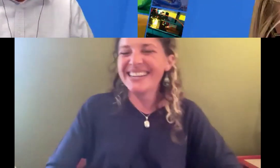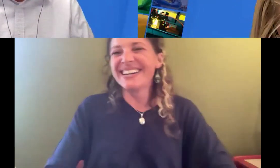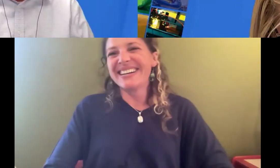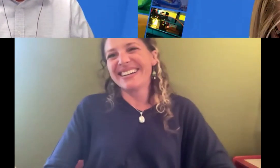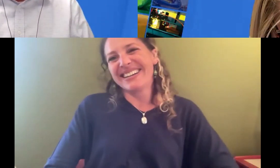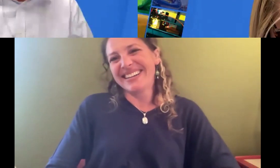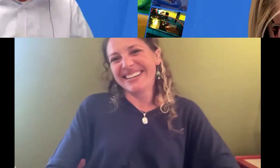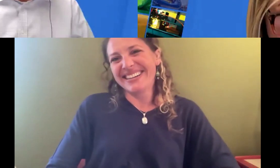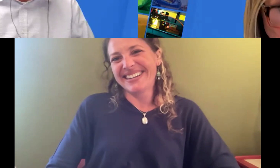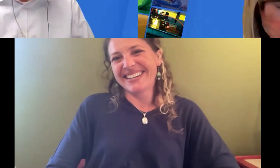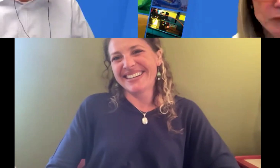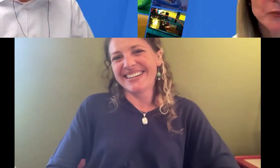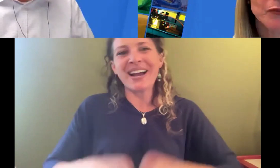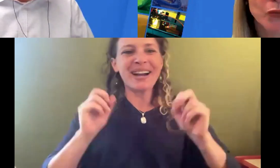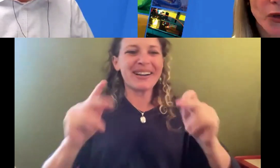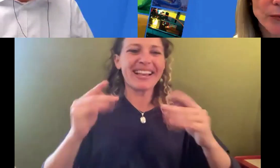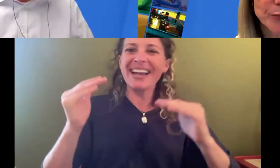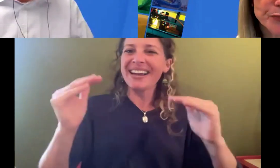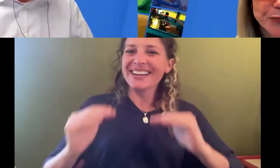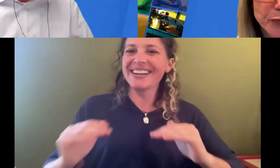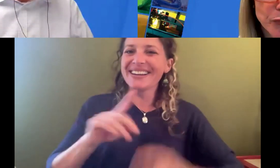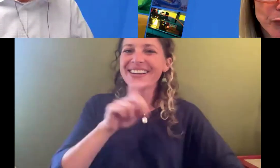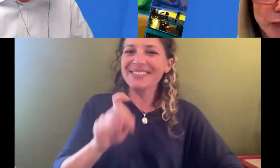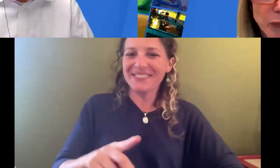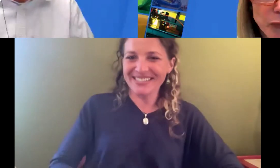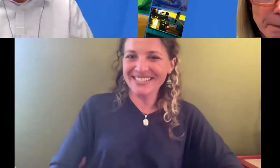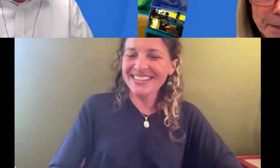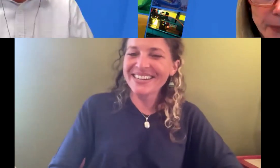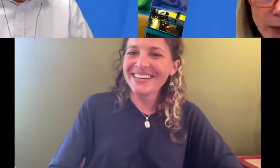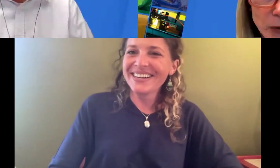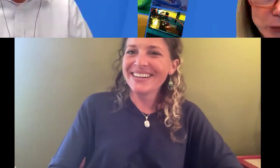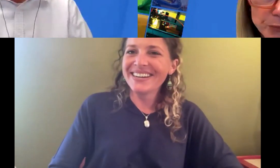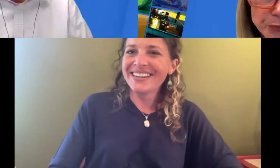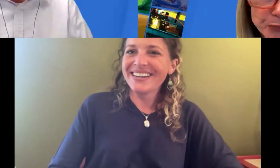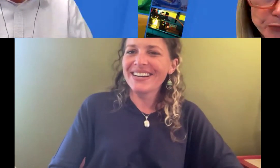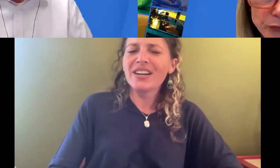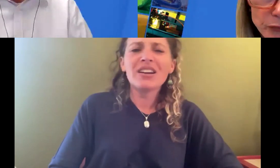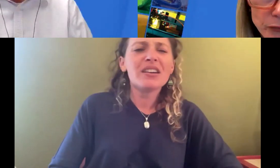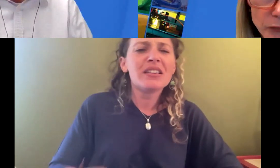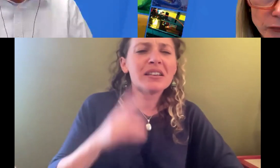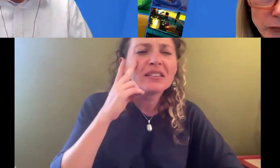Jeremy Leffler: Next question. Let's see. Where are we?